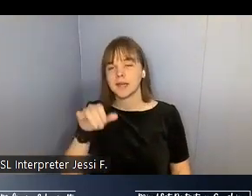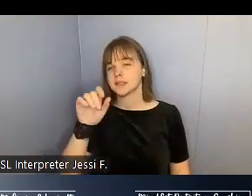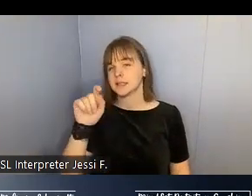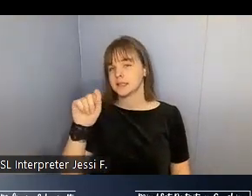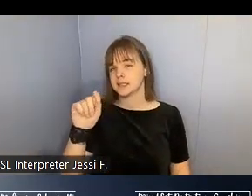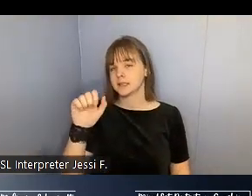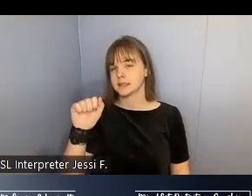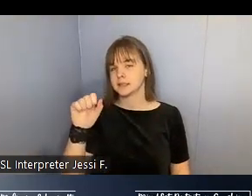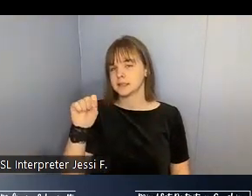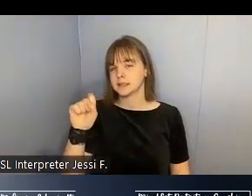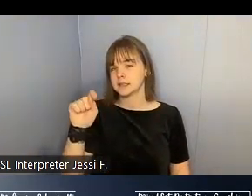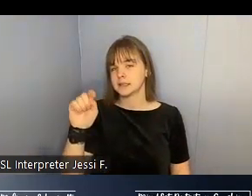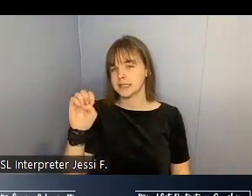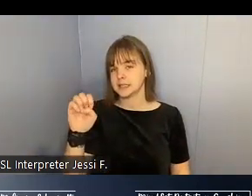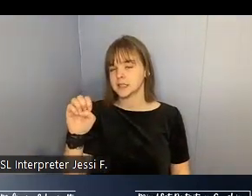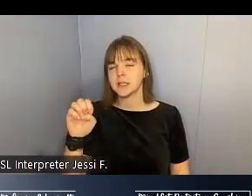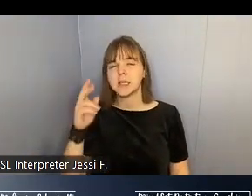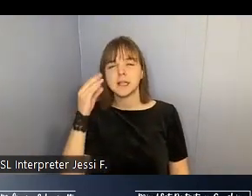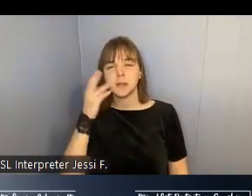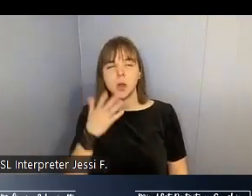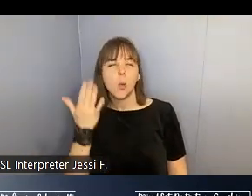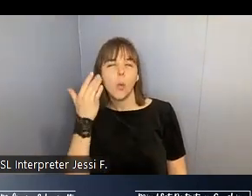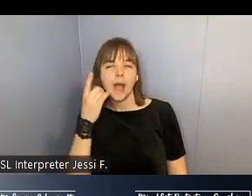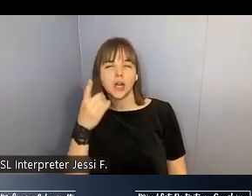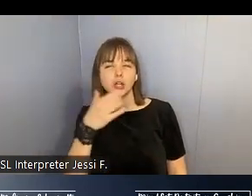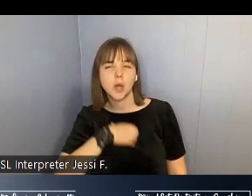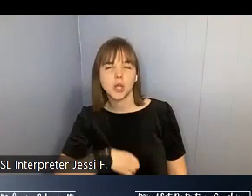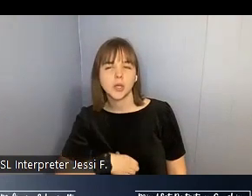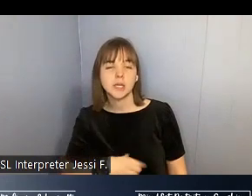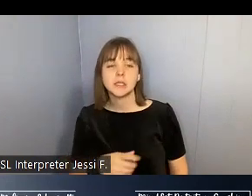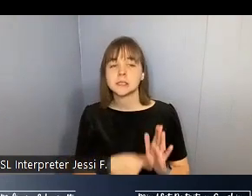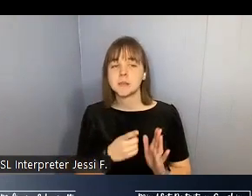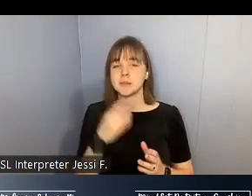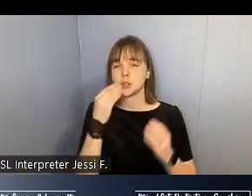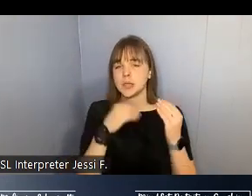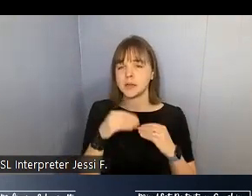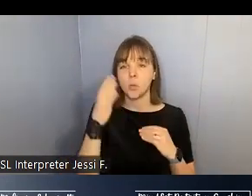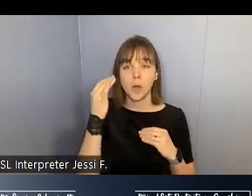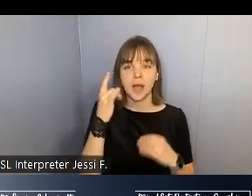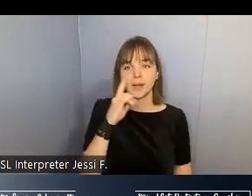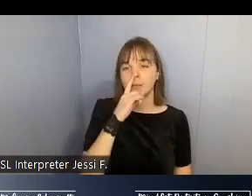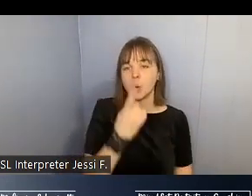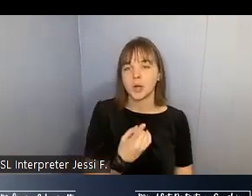There's different kinds of hunger. There's emotional hunger. There's physical hunger. We eat out of boredom. I call eating by the clock--